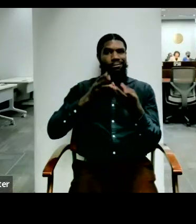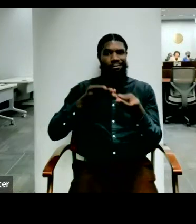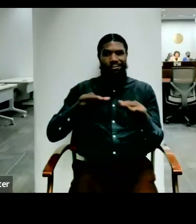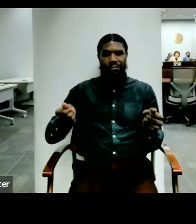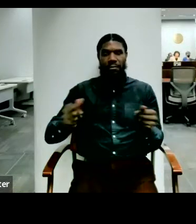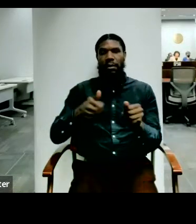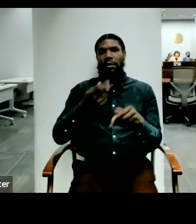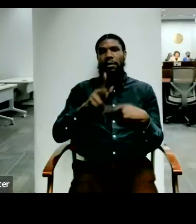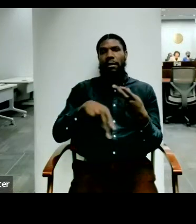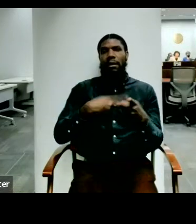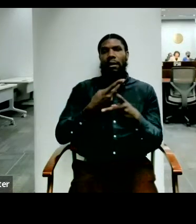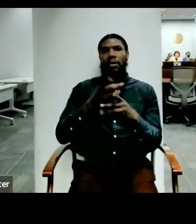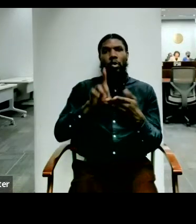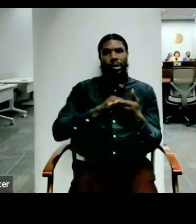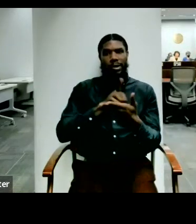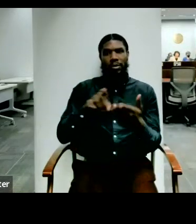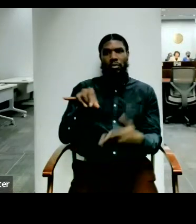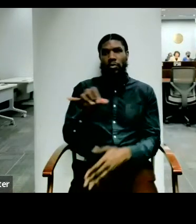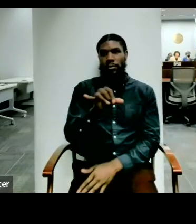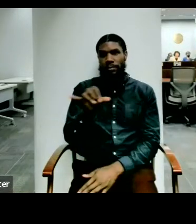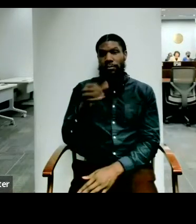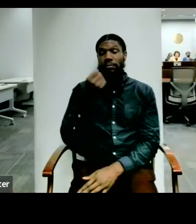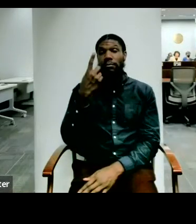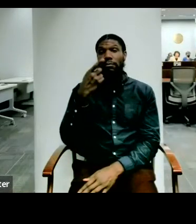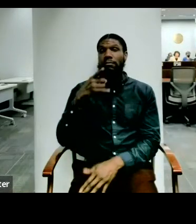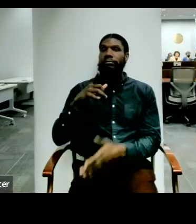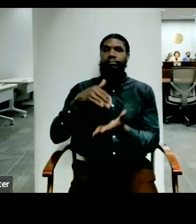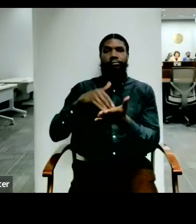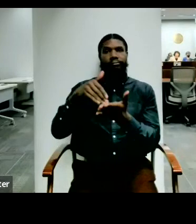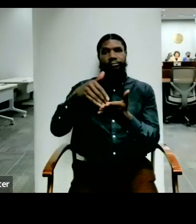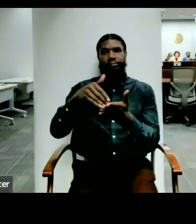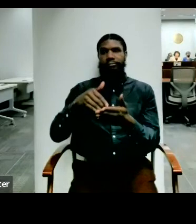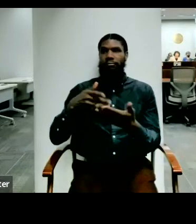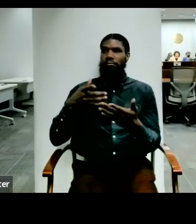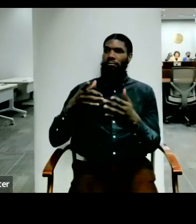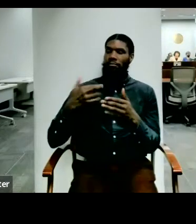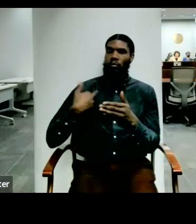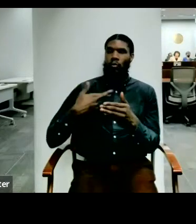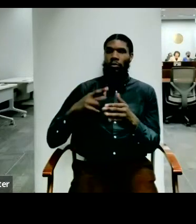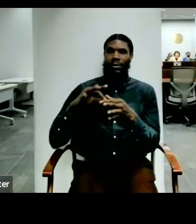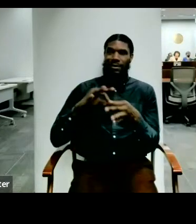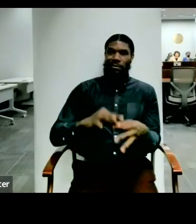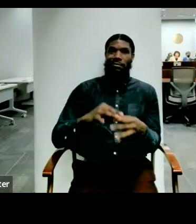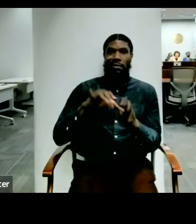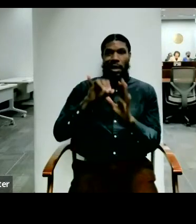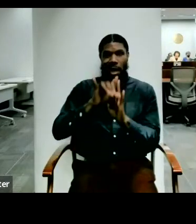so often um religion is tied up with identity, national origin, race and other things like that.